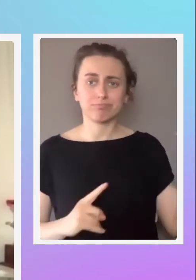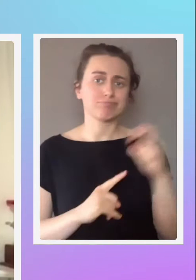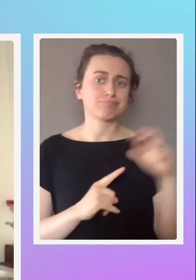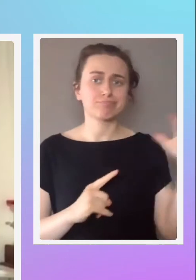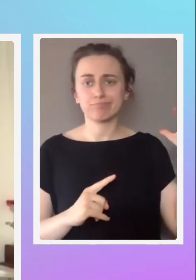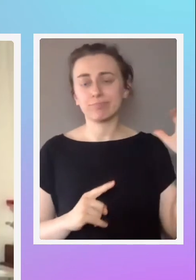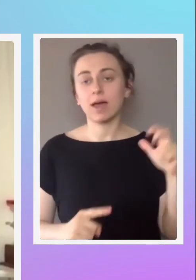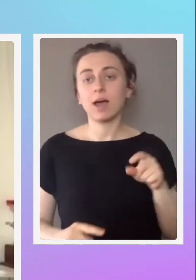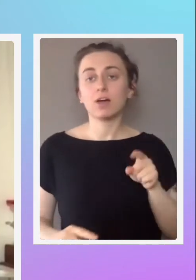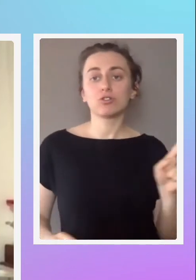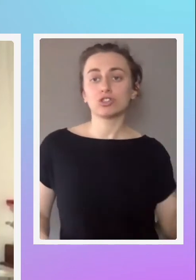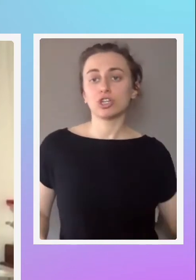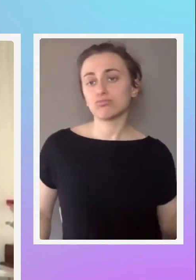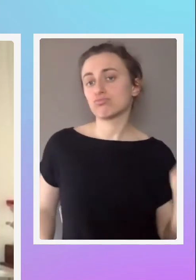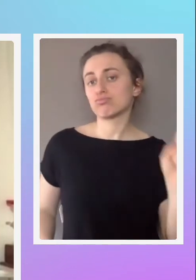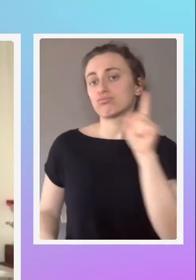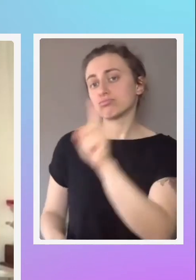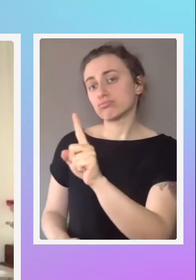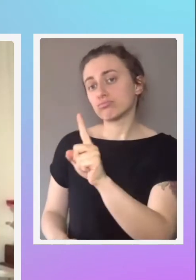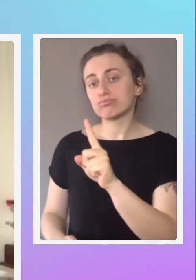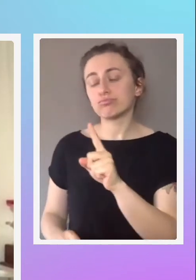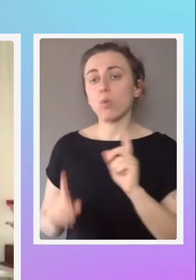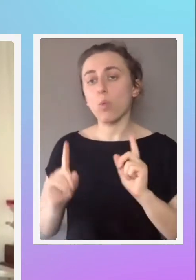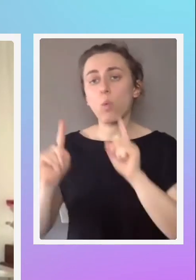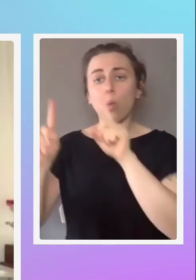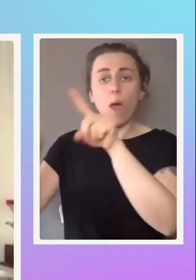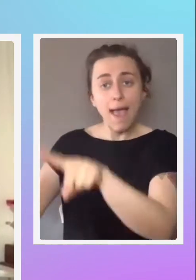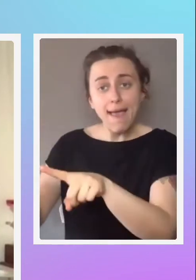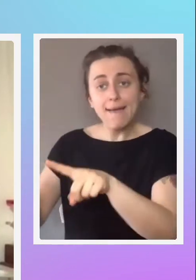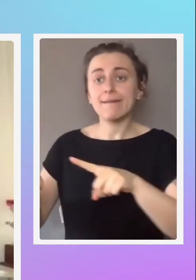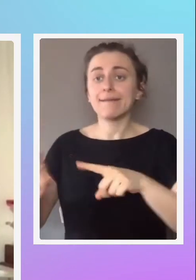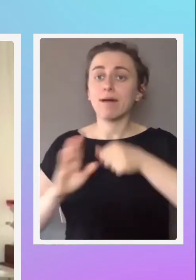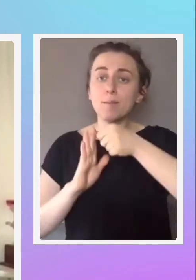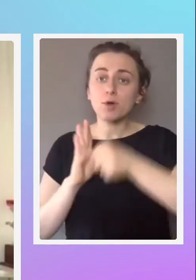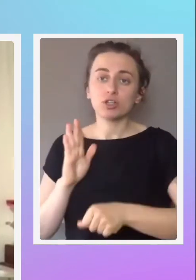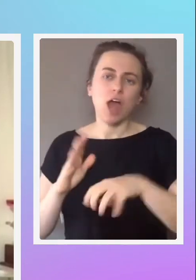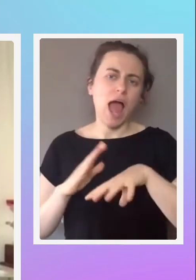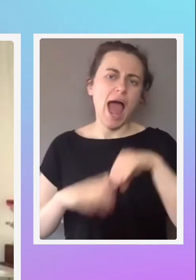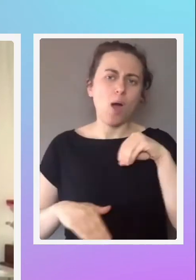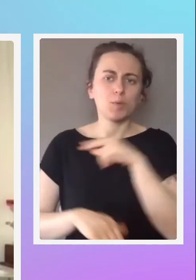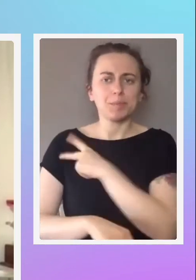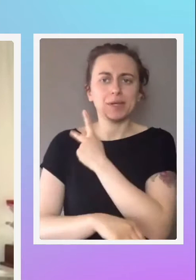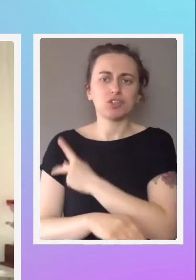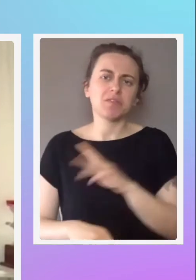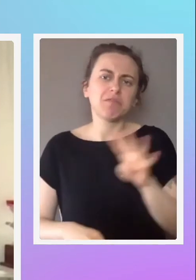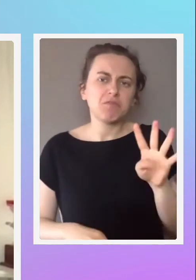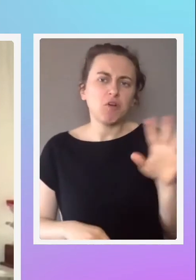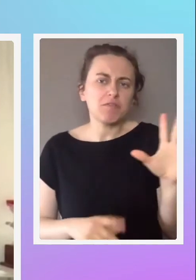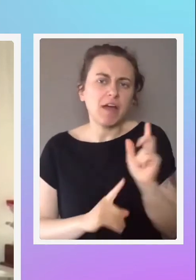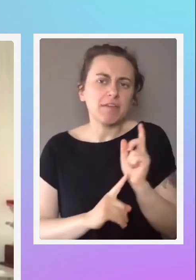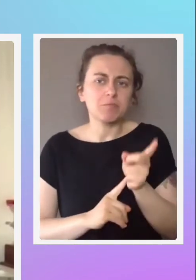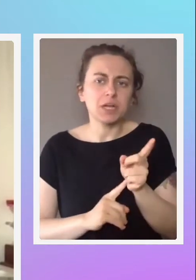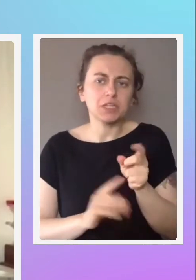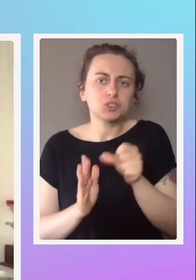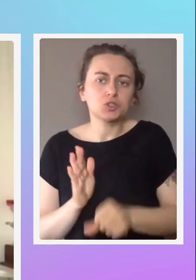it's an outpatient operation basically 45 minutes or something and then went back two or three weeks later